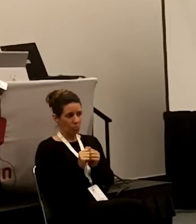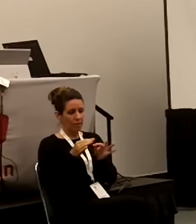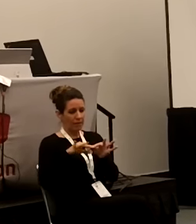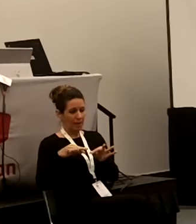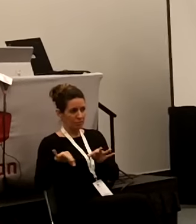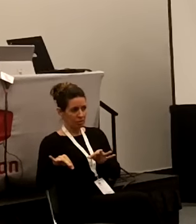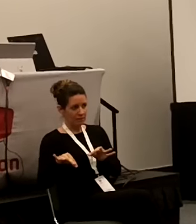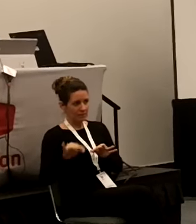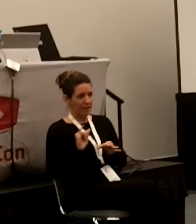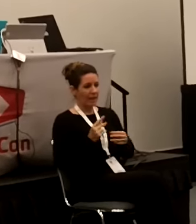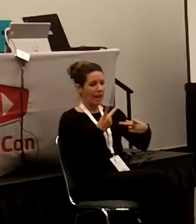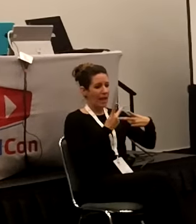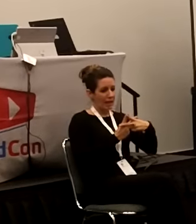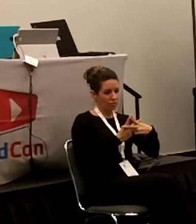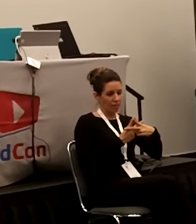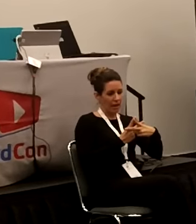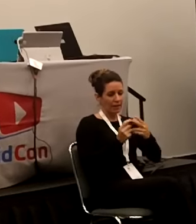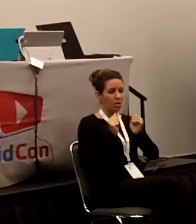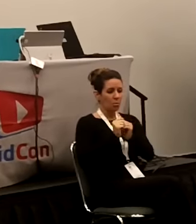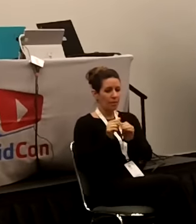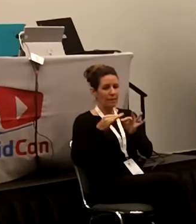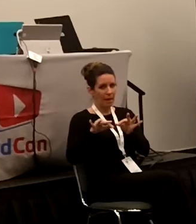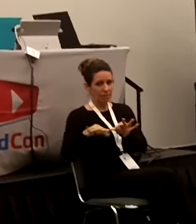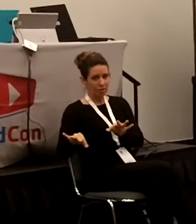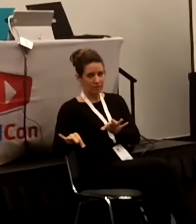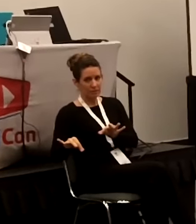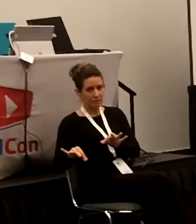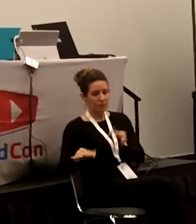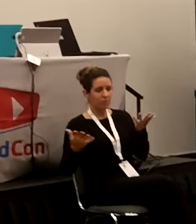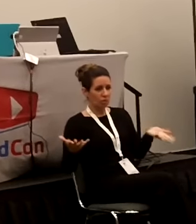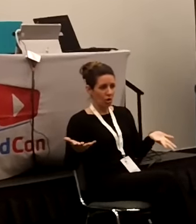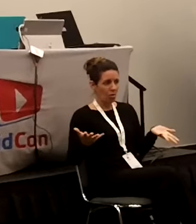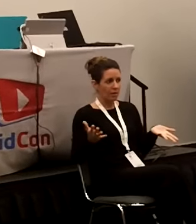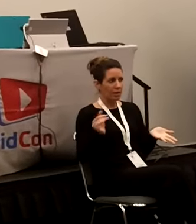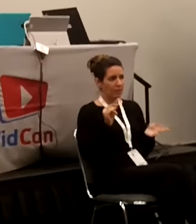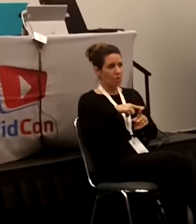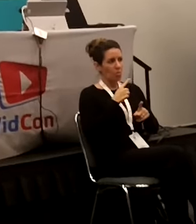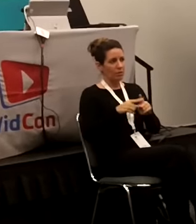I use hashtag "with captions." So like, when you add--